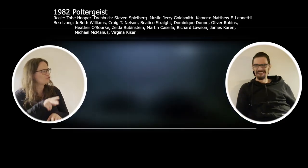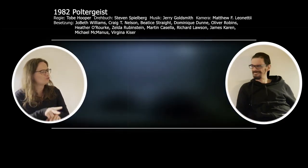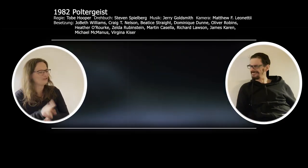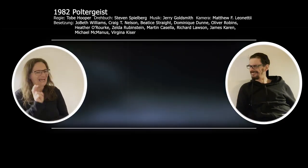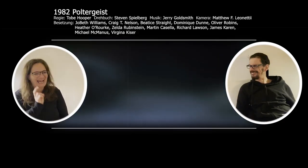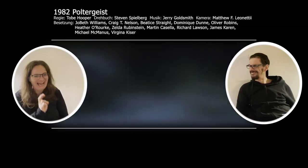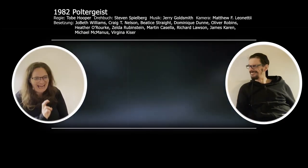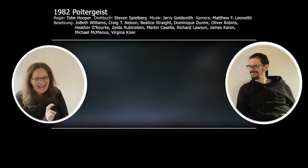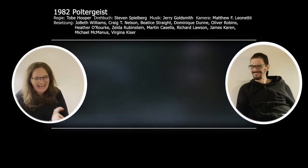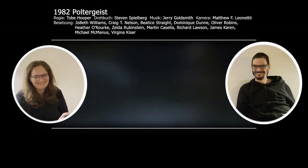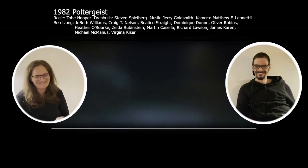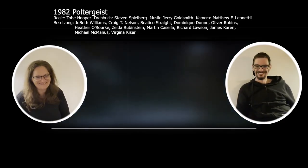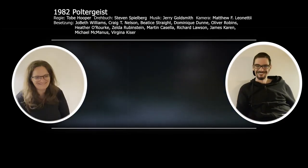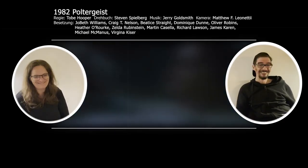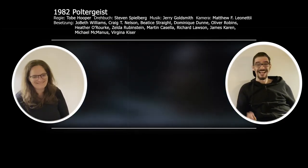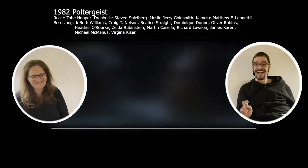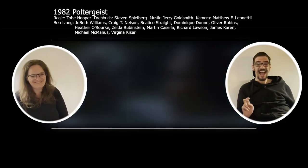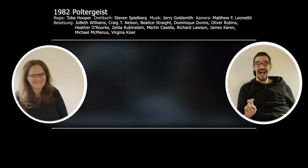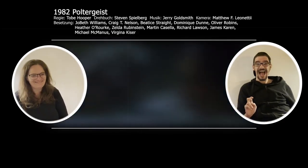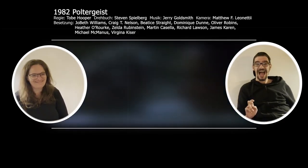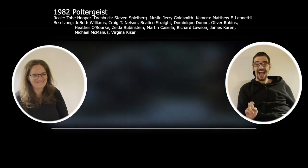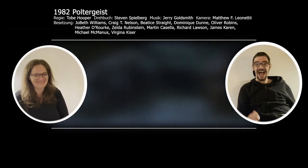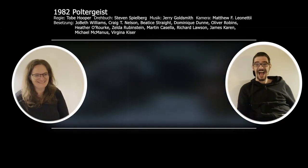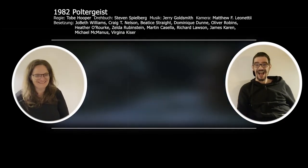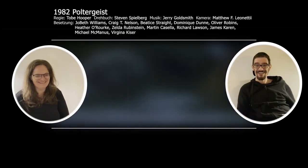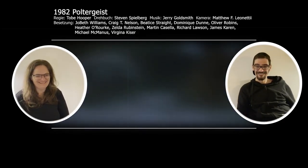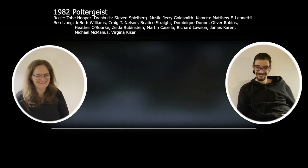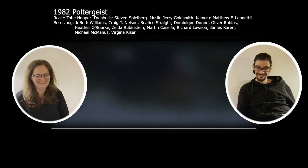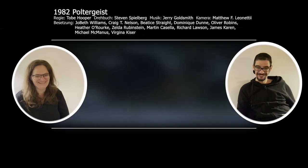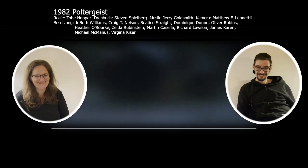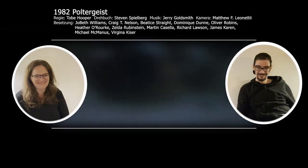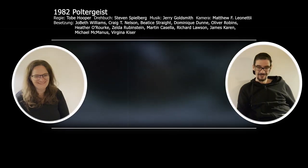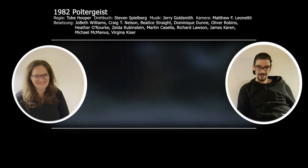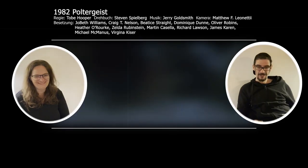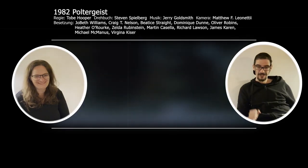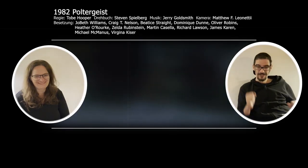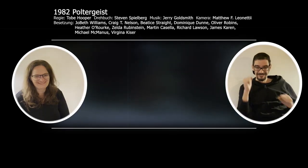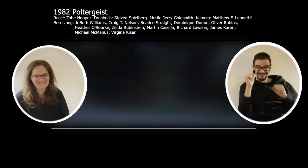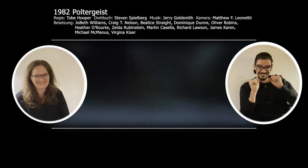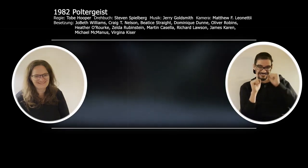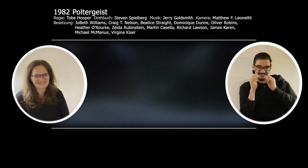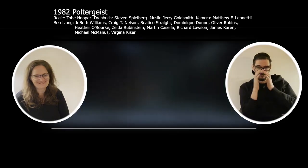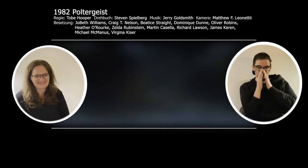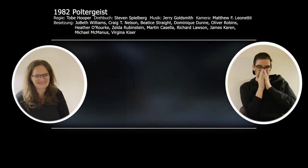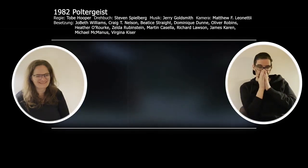Luckily, she had her mouth wide open while sliding. Bacteria water, I'm coming. Now they are appearing.